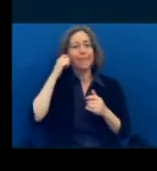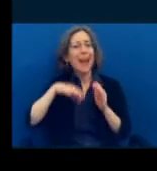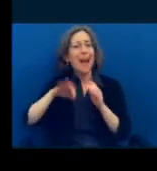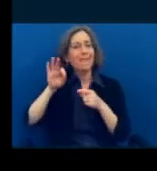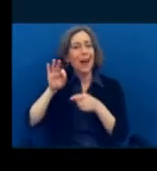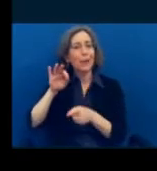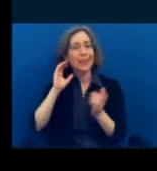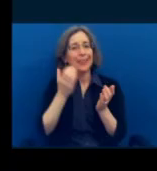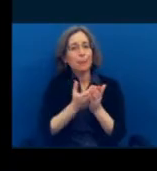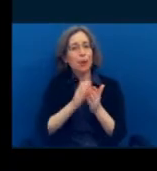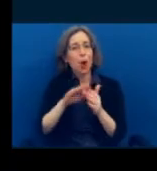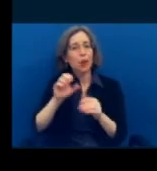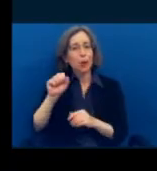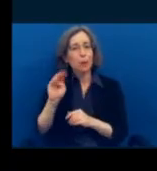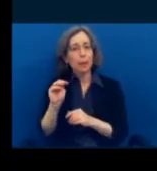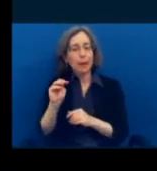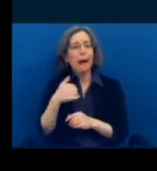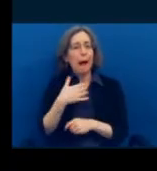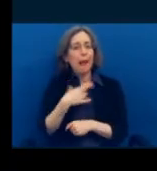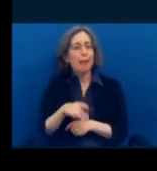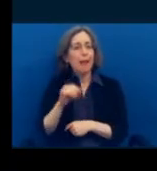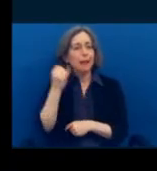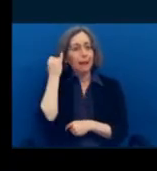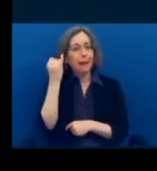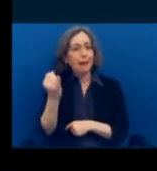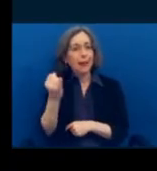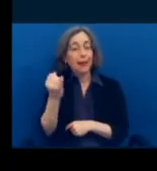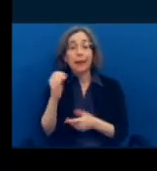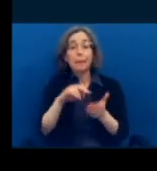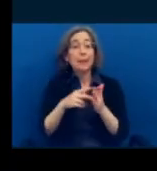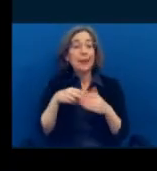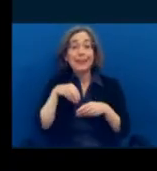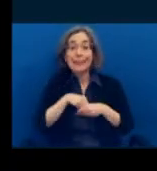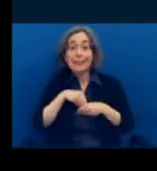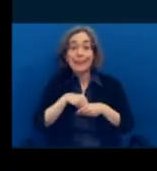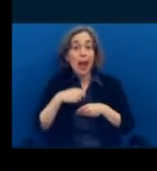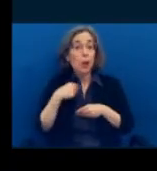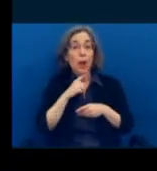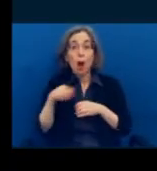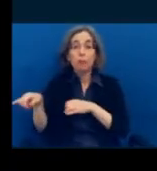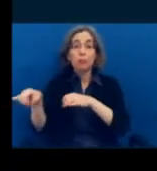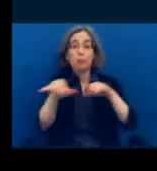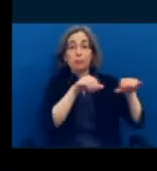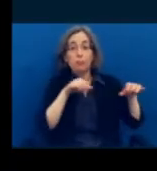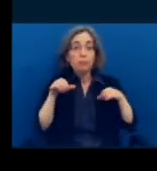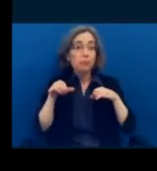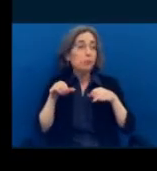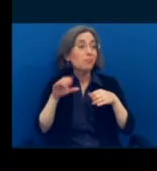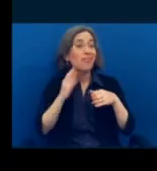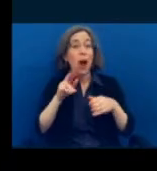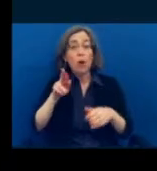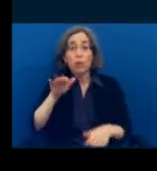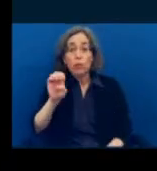MESSAGE BASICALLY THAT DEEP INSIDE US IS COMMON HUMANITY AND DIFFERENCES IN RACE, SEXUAL PREVENTIVE FERENCE, ORPIRATE